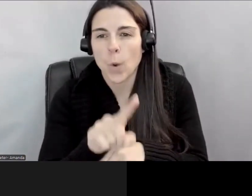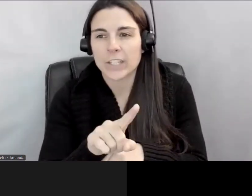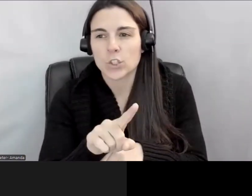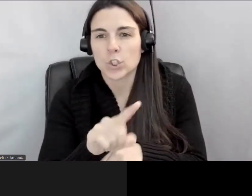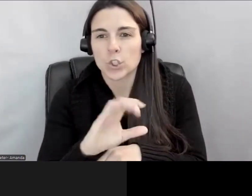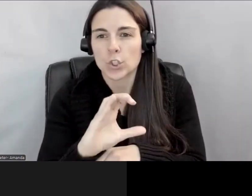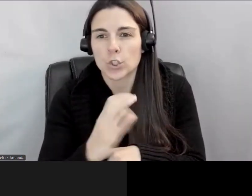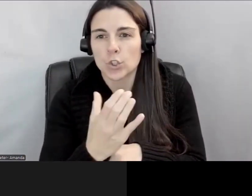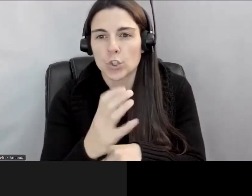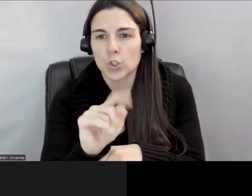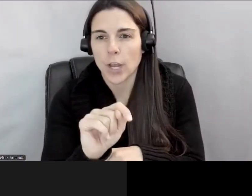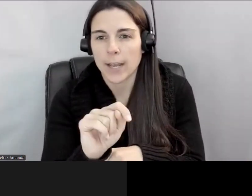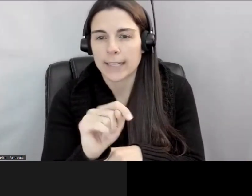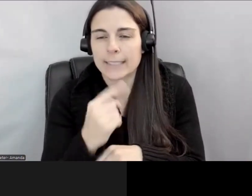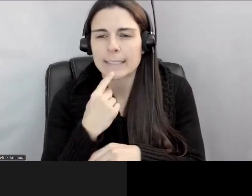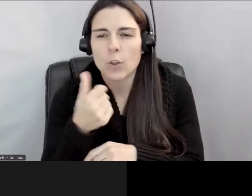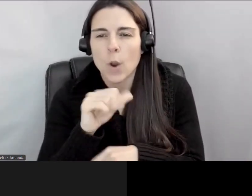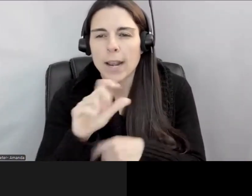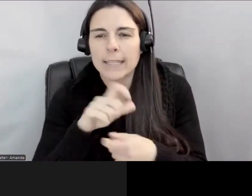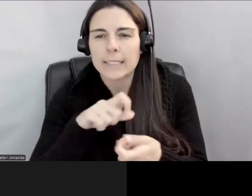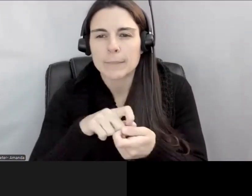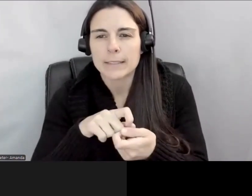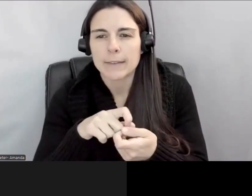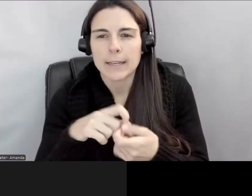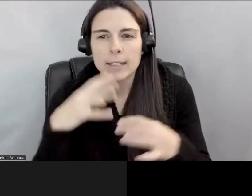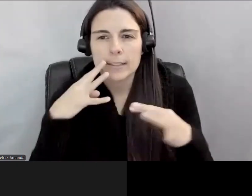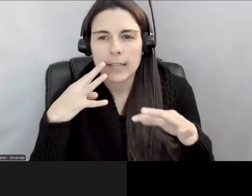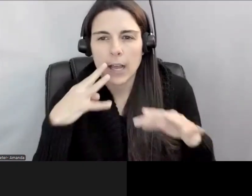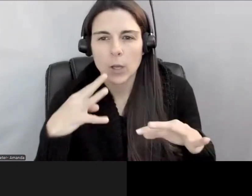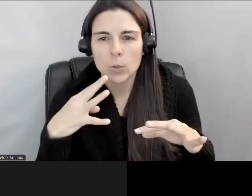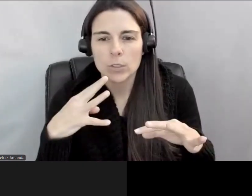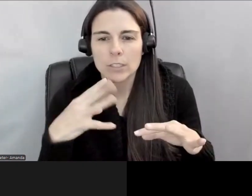says, Are there any specific sounds that would be a red flag